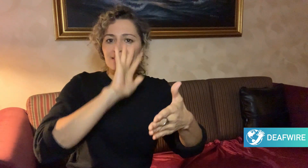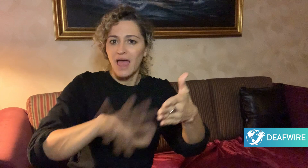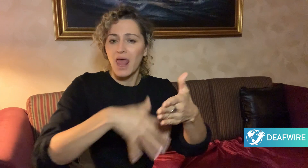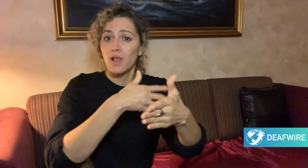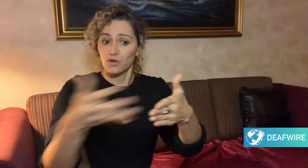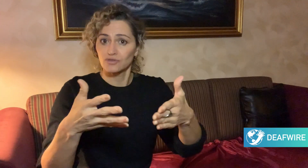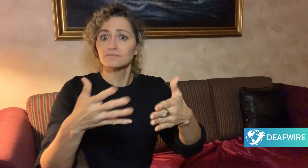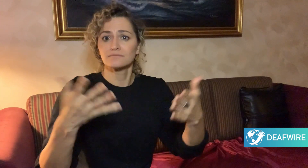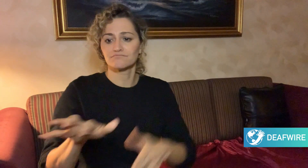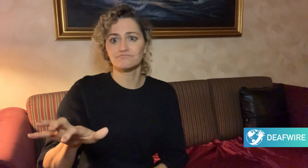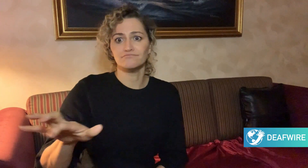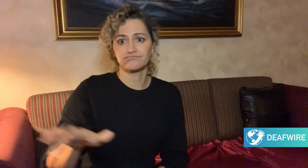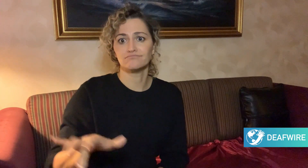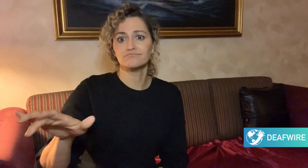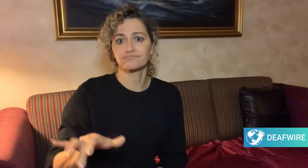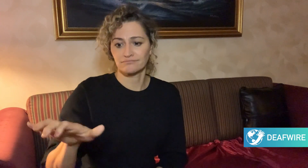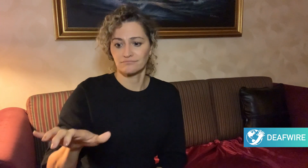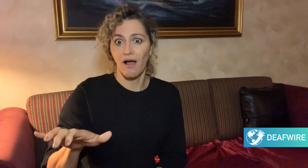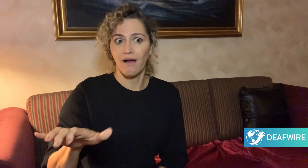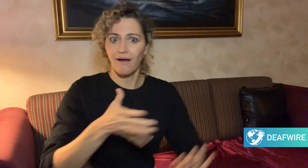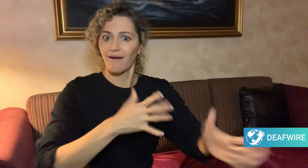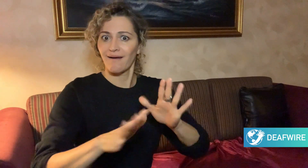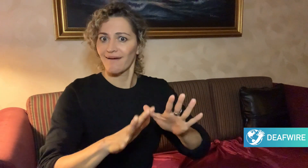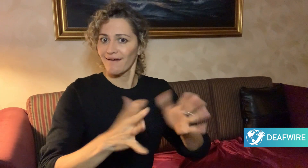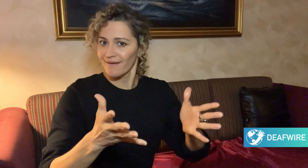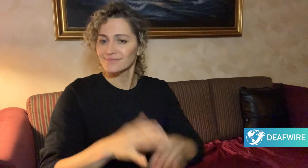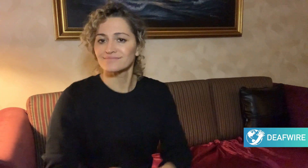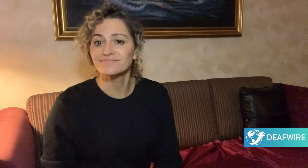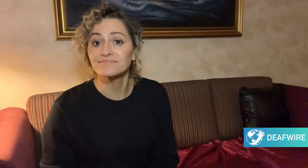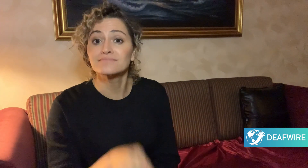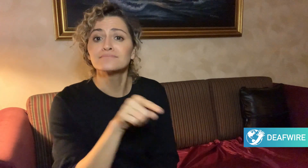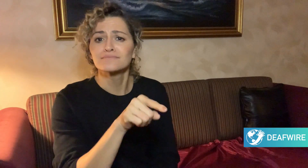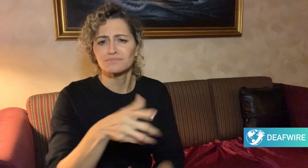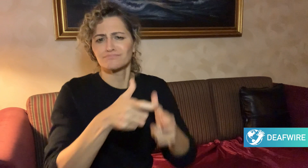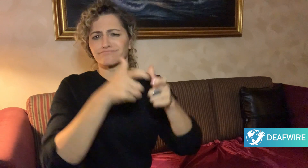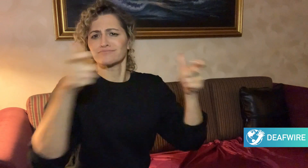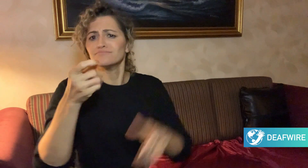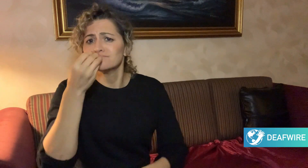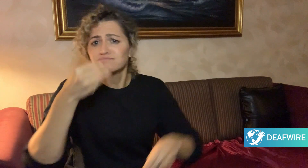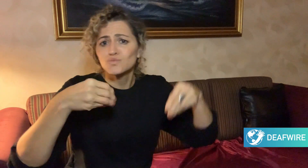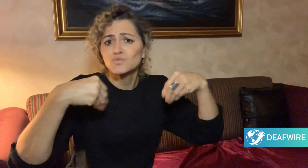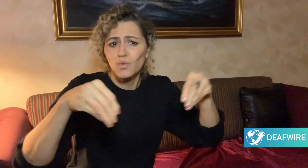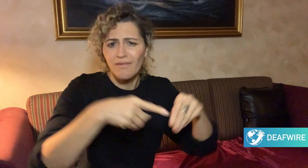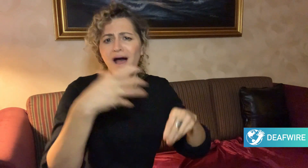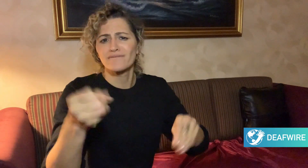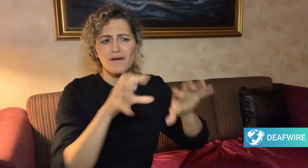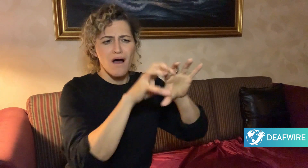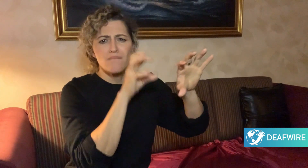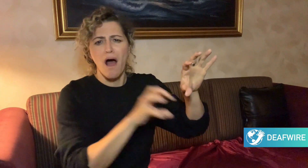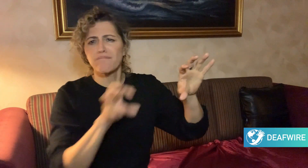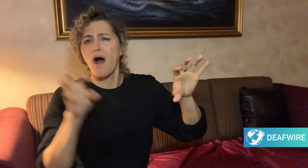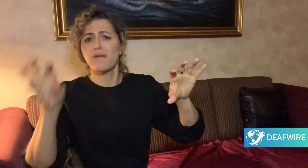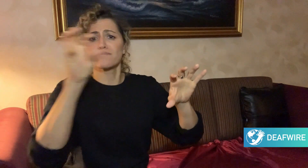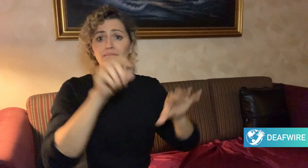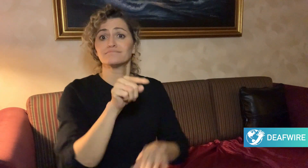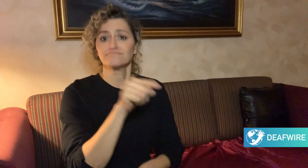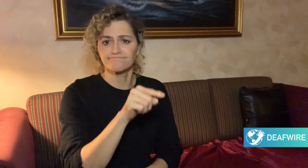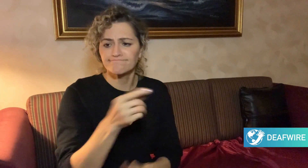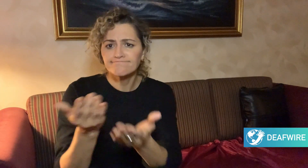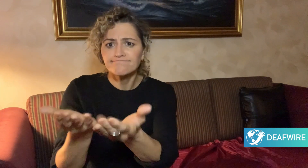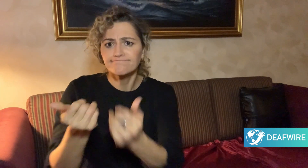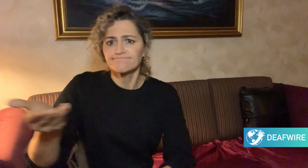The supermarket chain hired New Zealand Sign Language